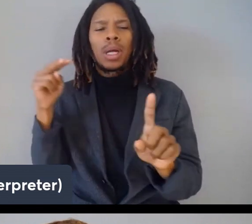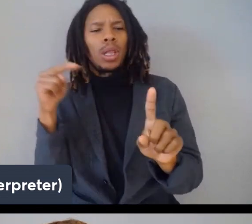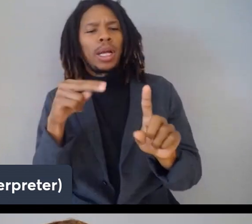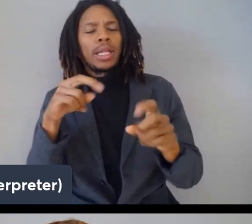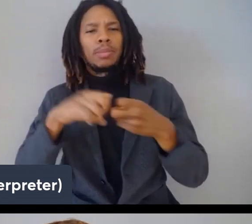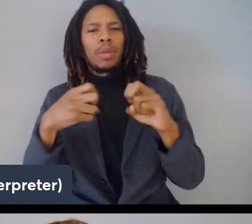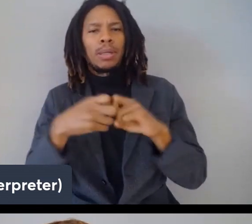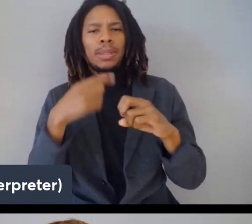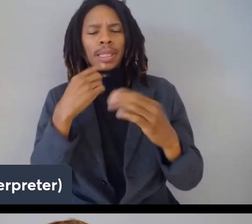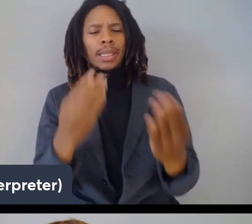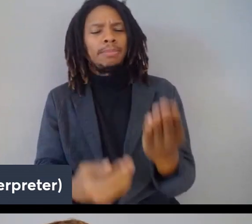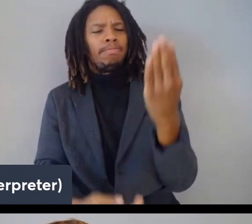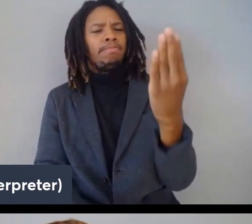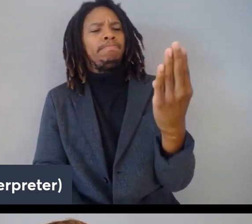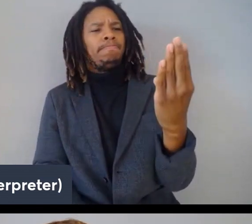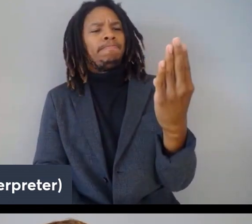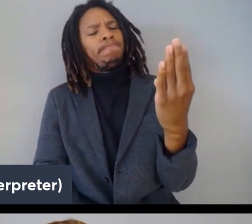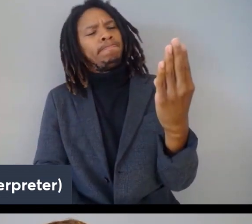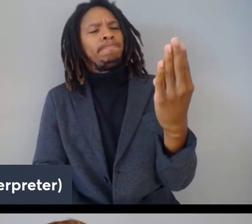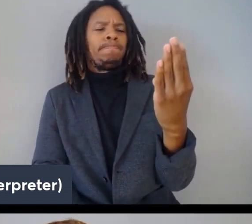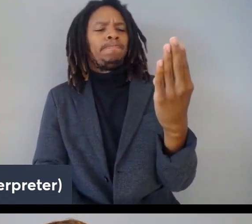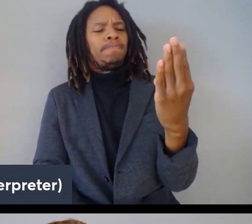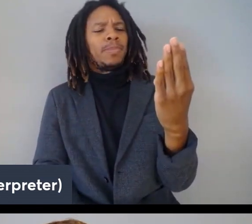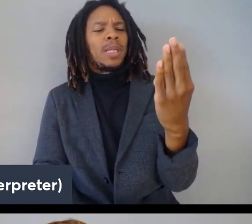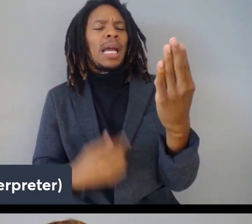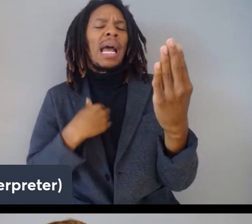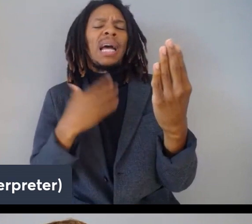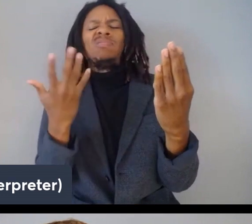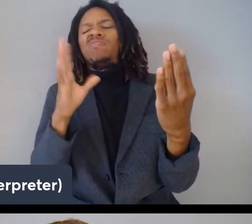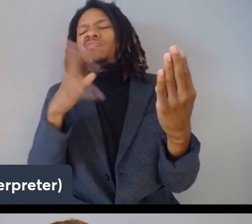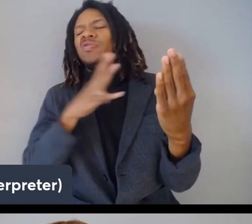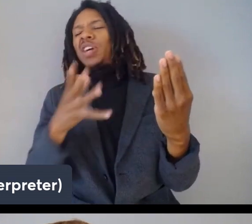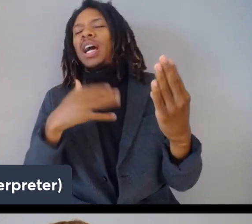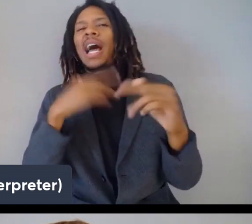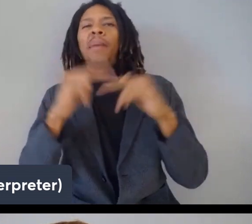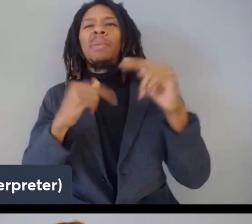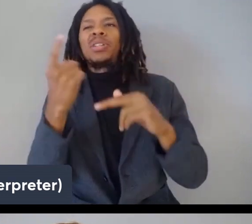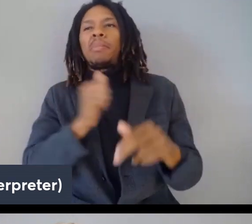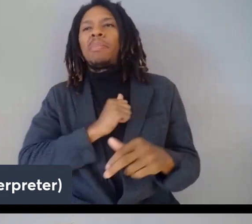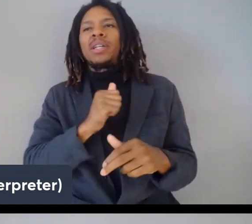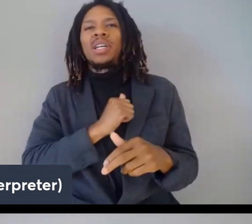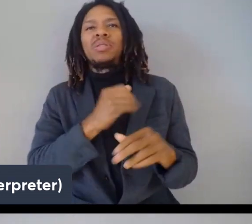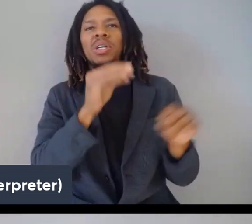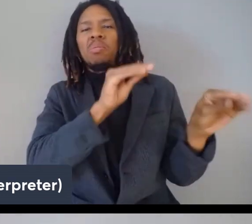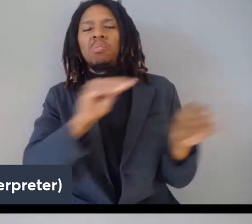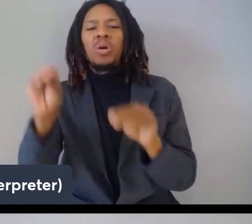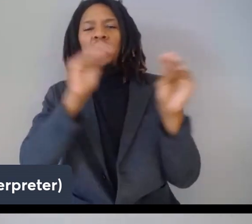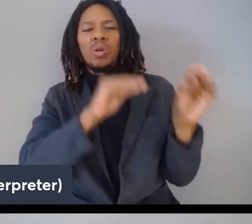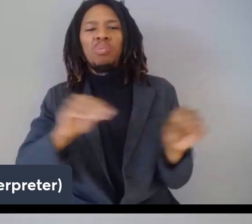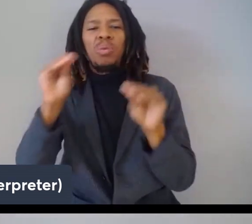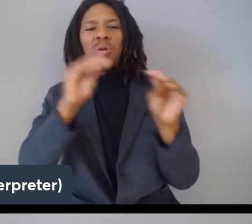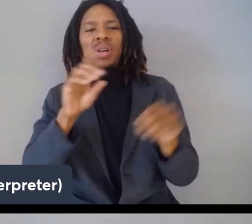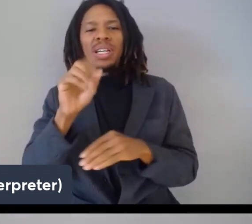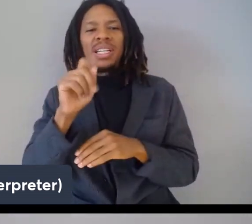and they say, "Oh, I'll build something myself to try and move data between these disparate places." - Sure.